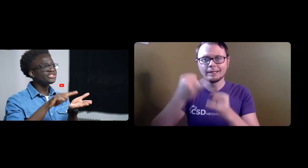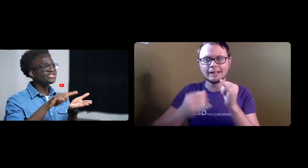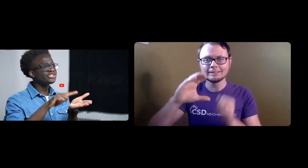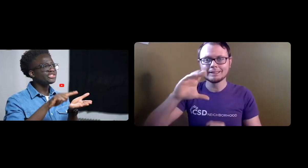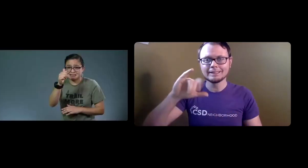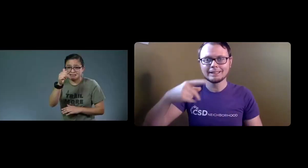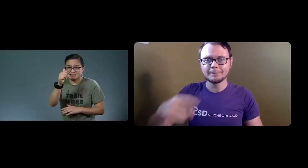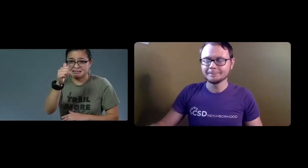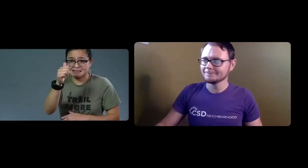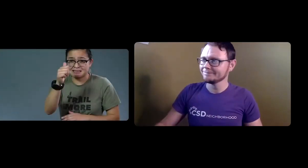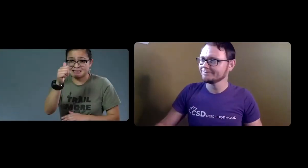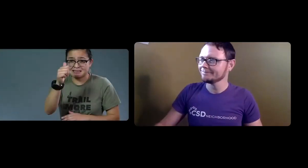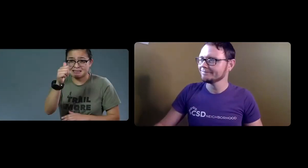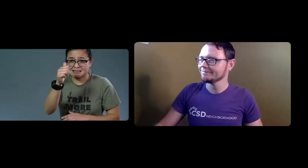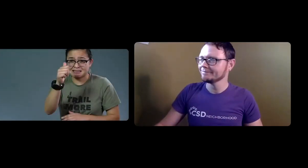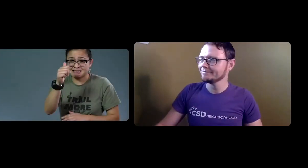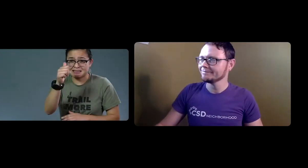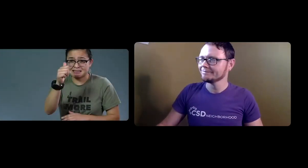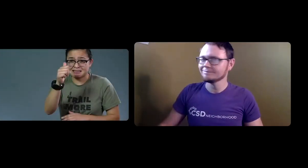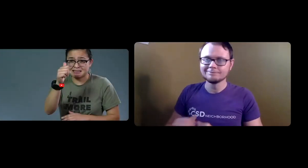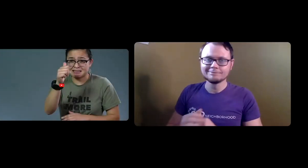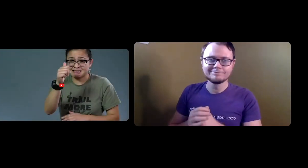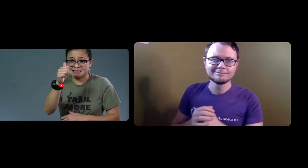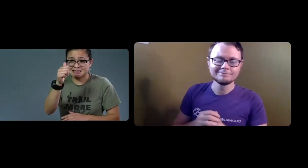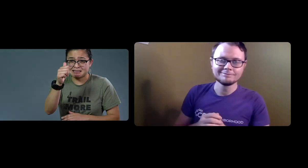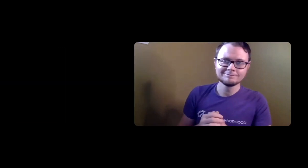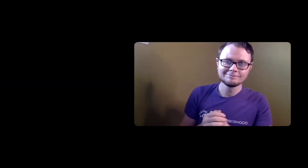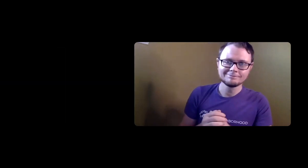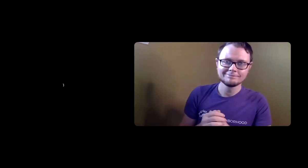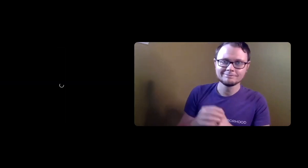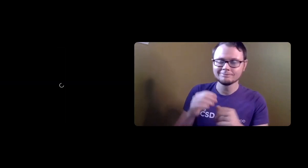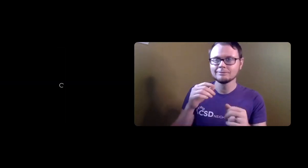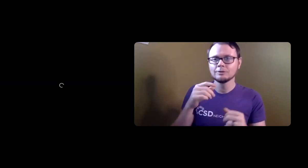So we really like to include our role models in the curriculum.